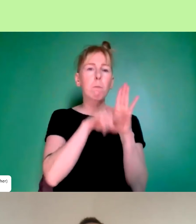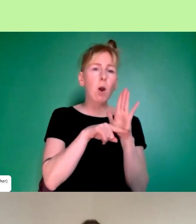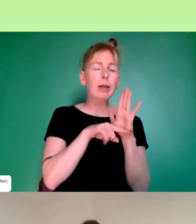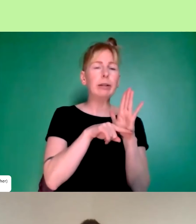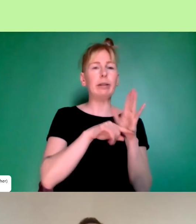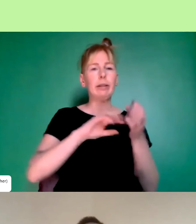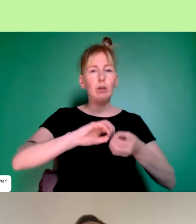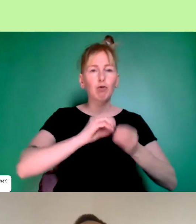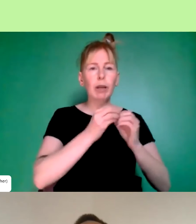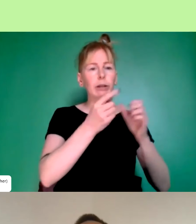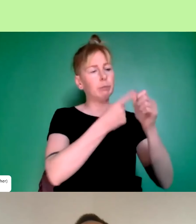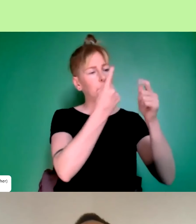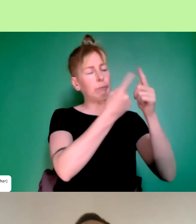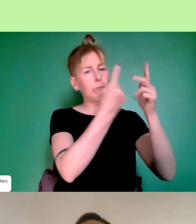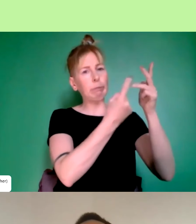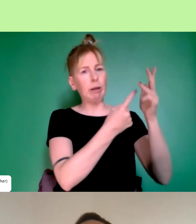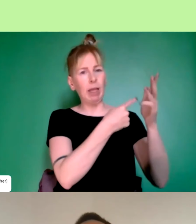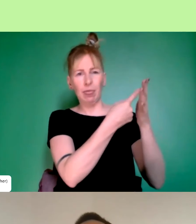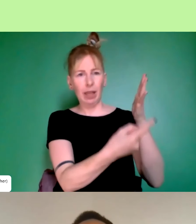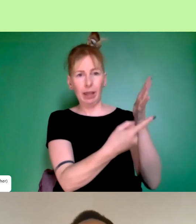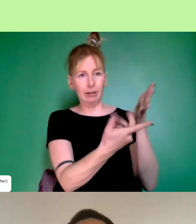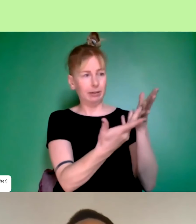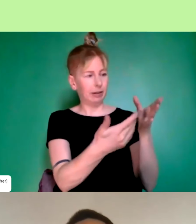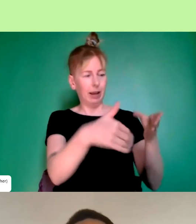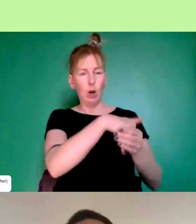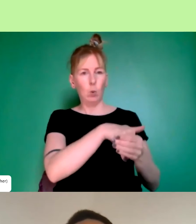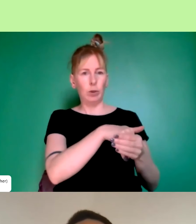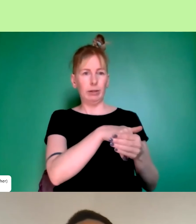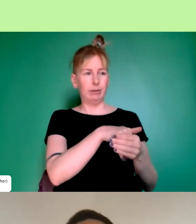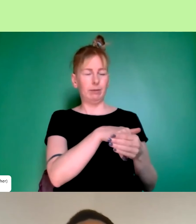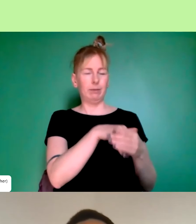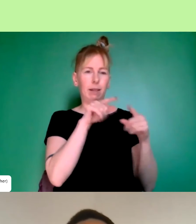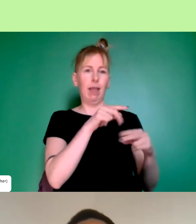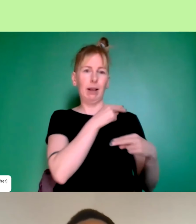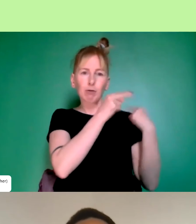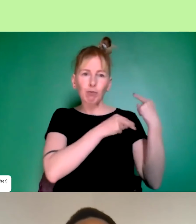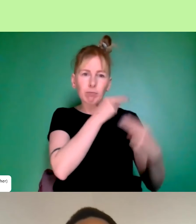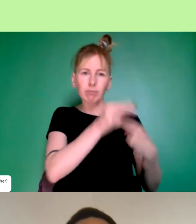form part of the legacy because, you know, if we think from an African perspective, you